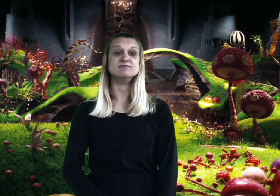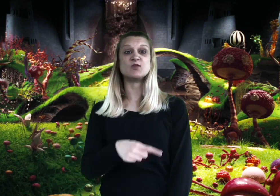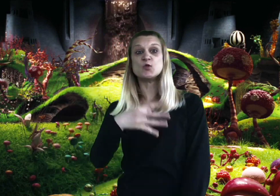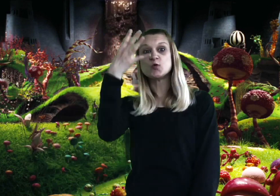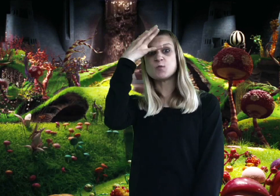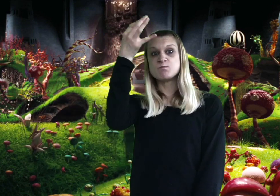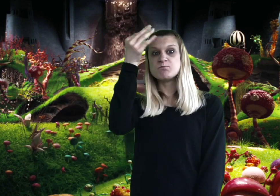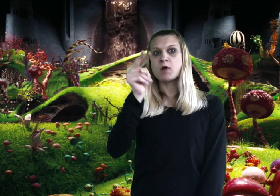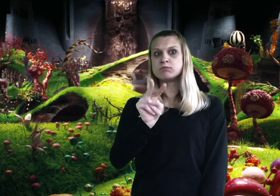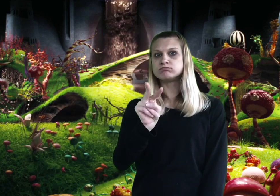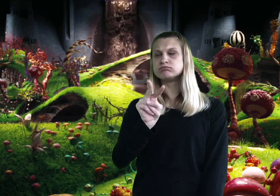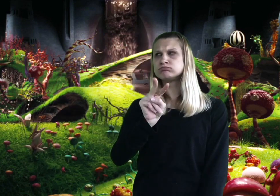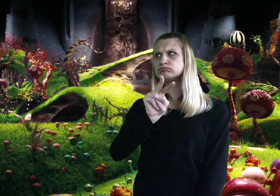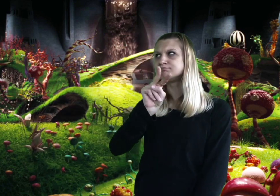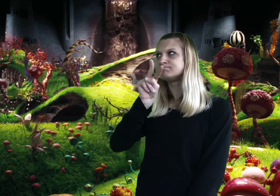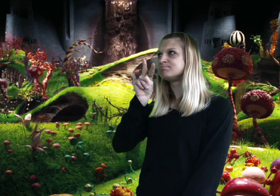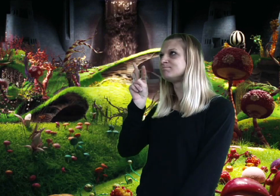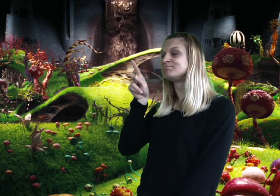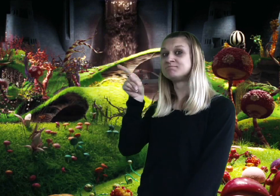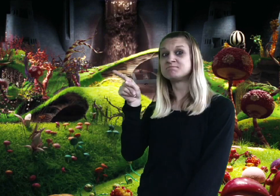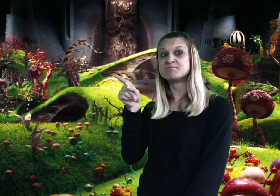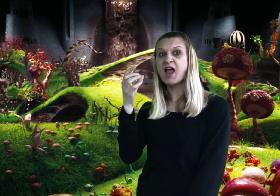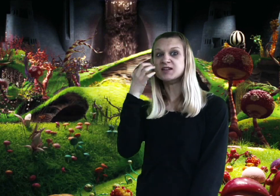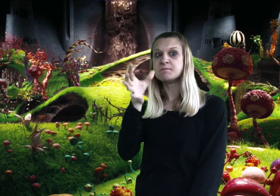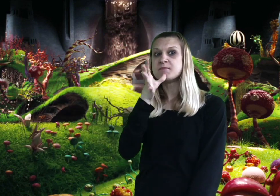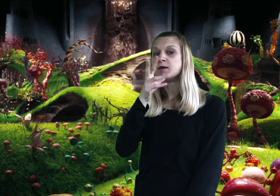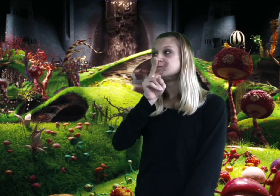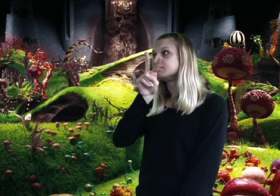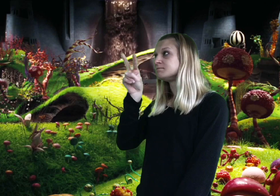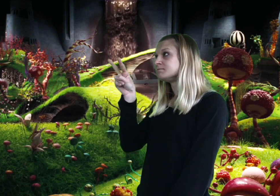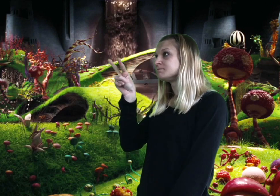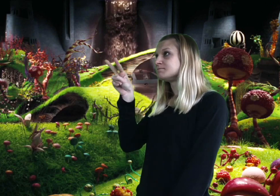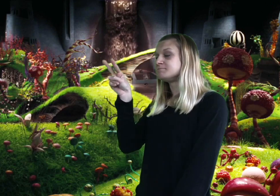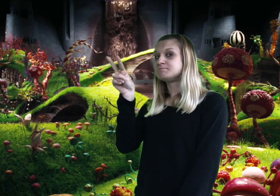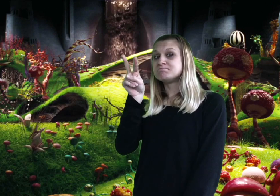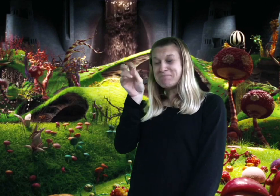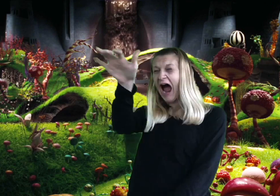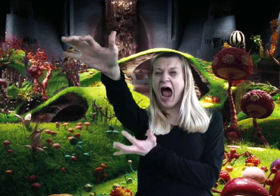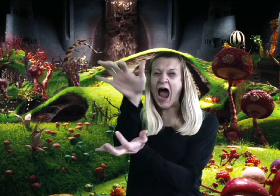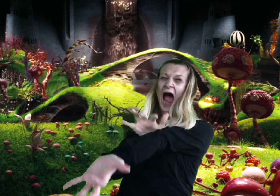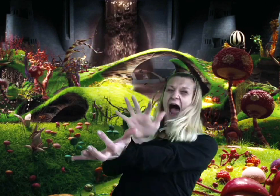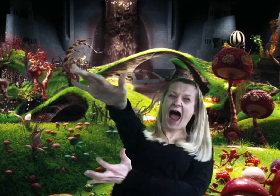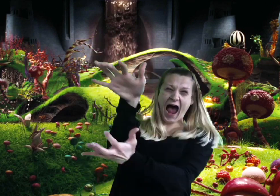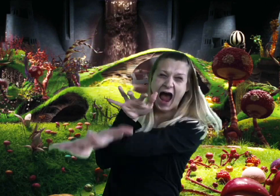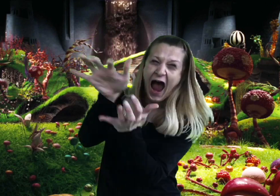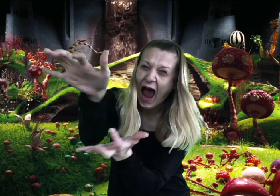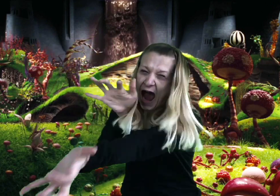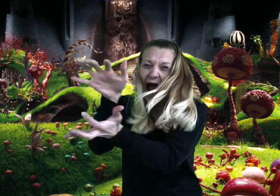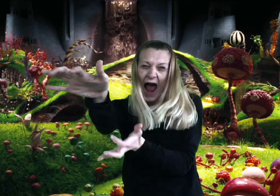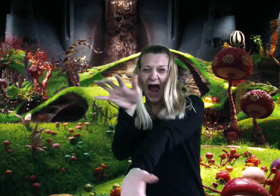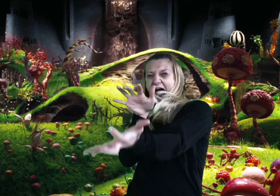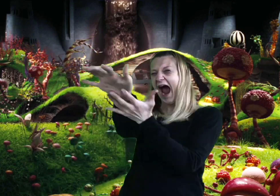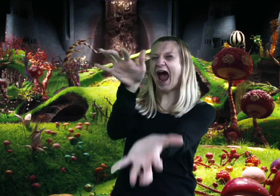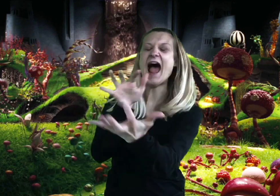The Oompa-Loompa took one look at Mrs. Gloop and exploded into peals of laughter.